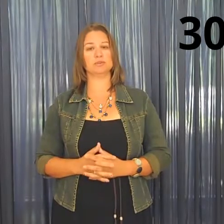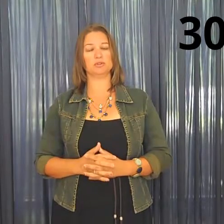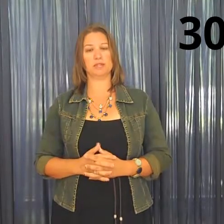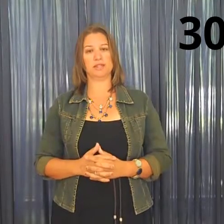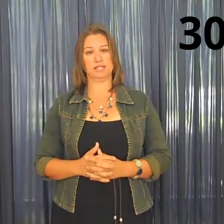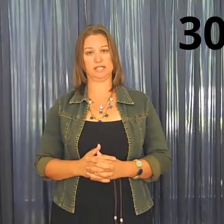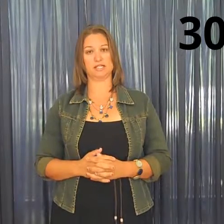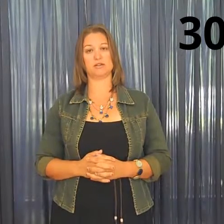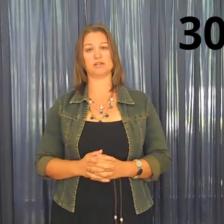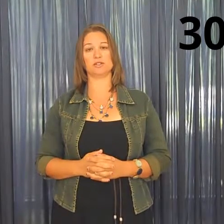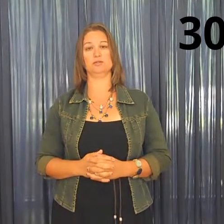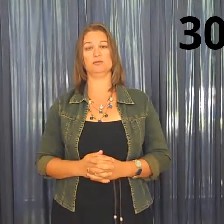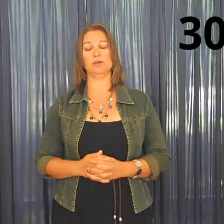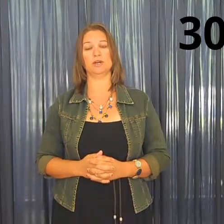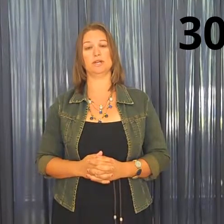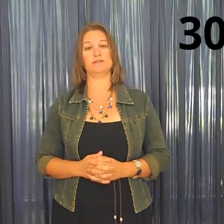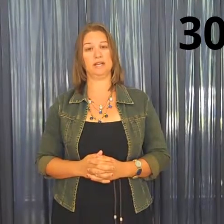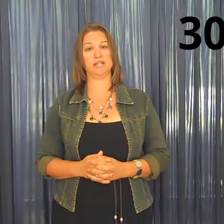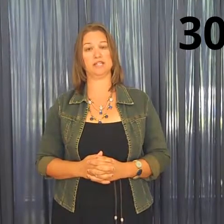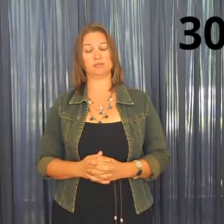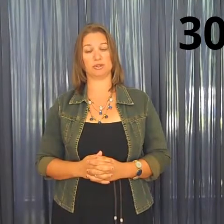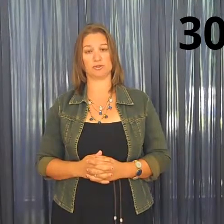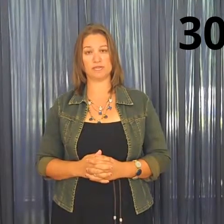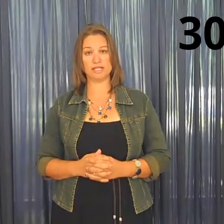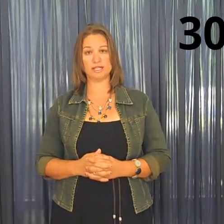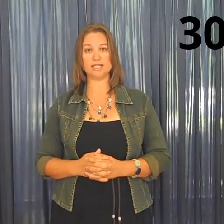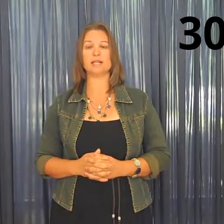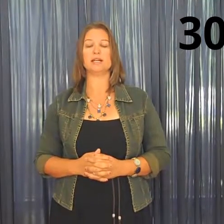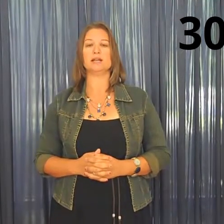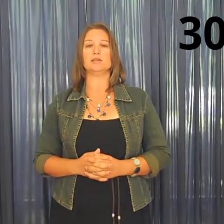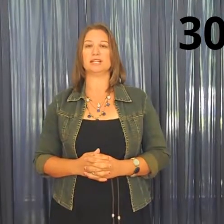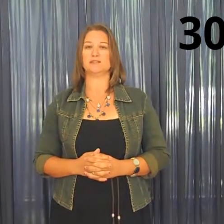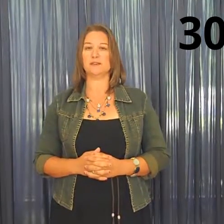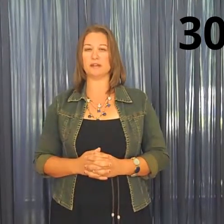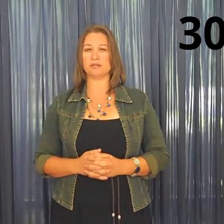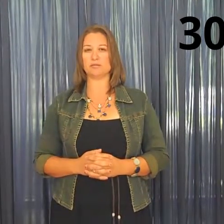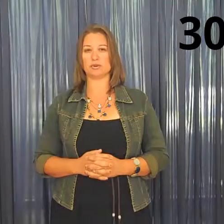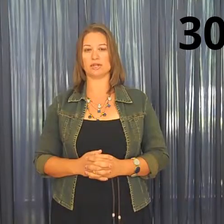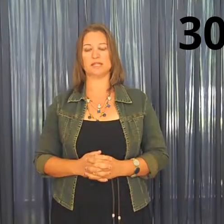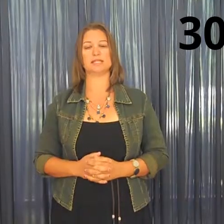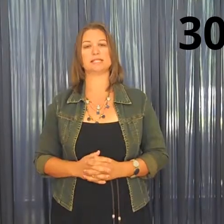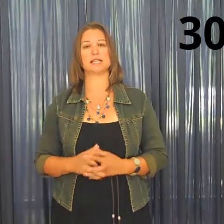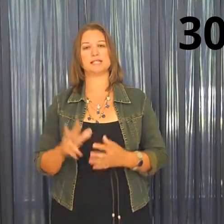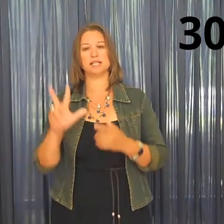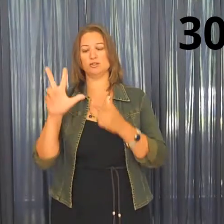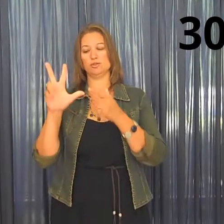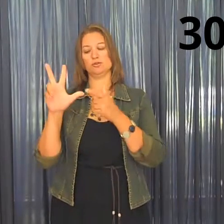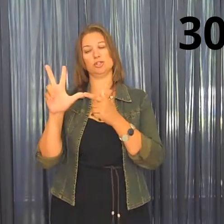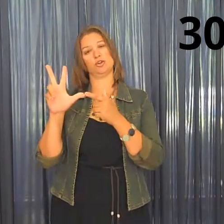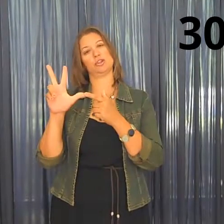things to convey the number three, but it is very important in this case, that you